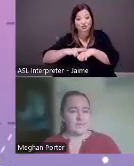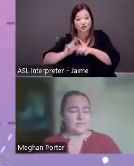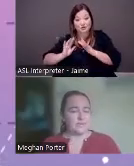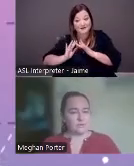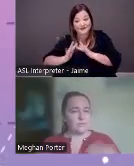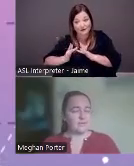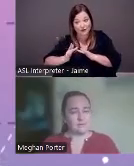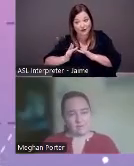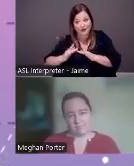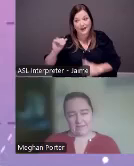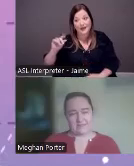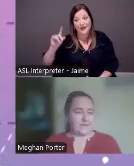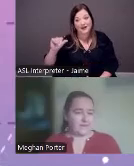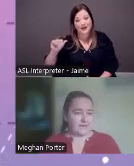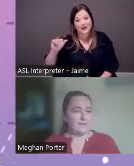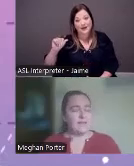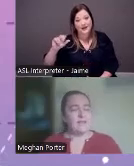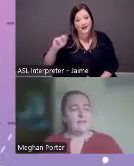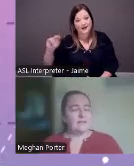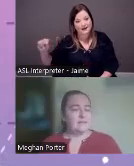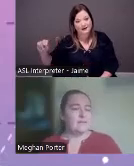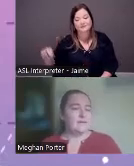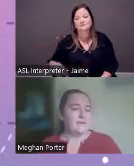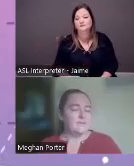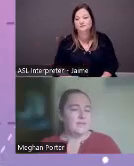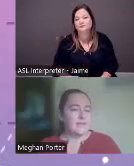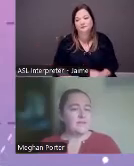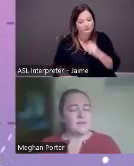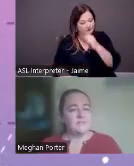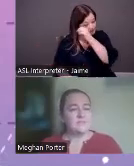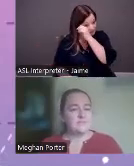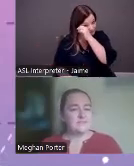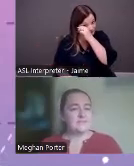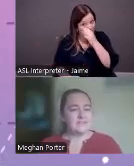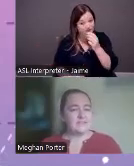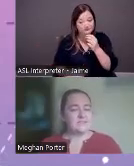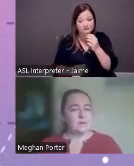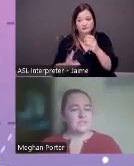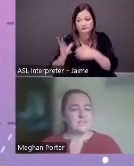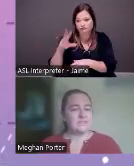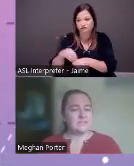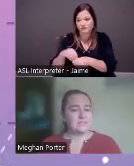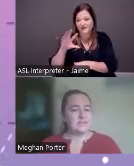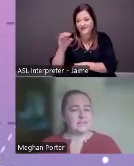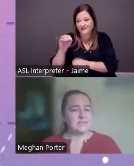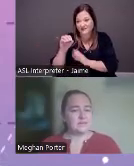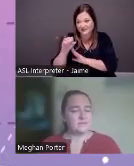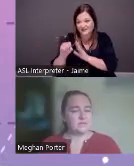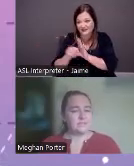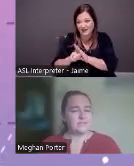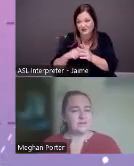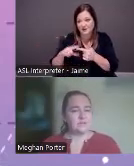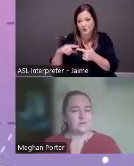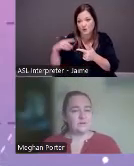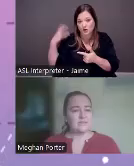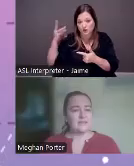so as a whole, that's ADANN. ADANN covers 50 states Washington, DC, and several US territories.